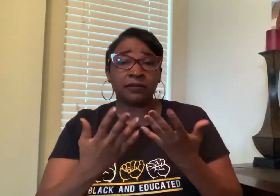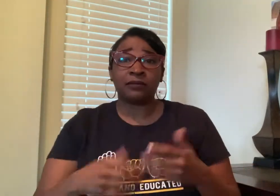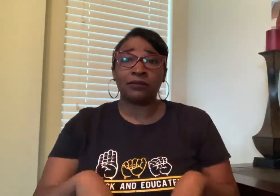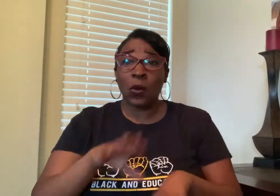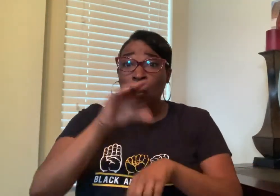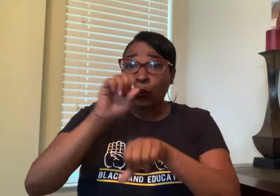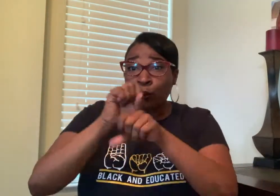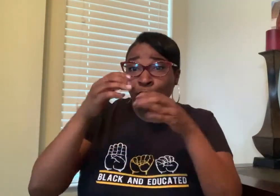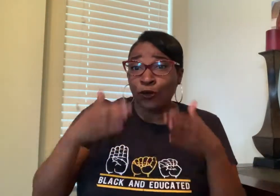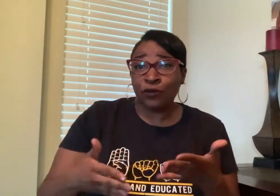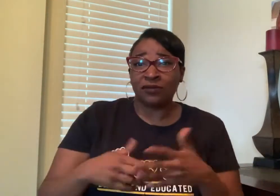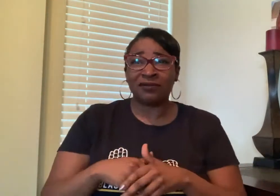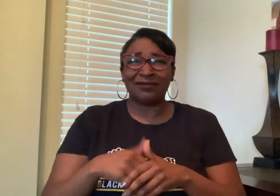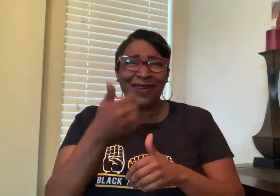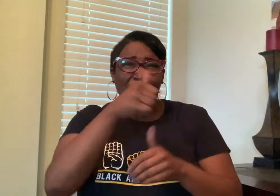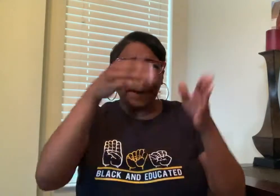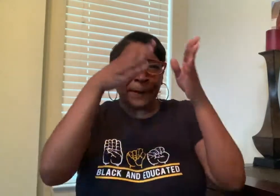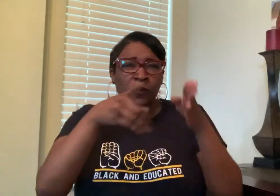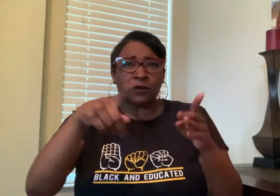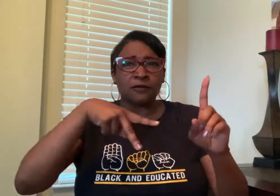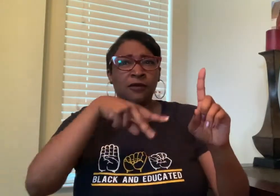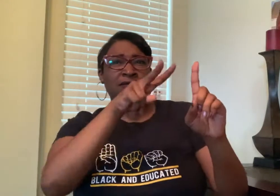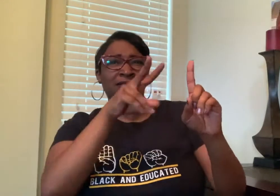coworkers or any one that you admire.